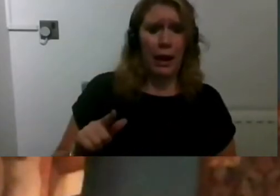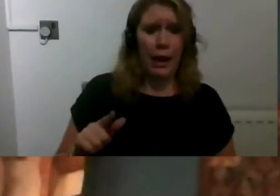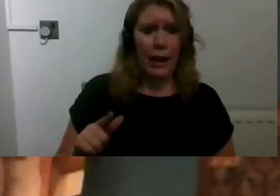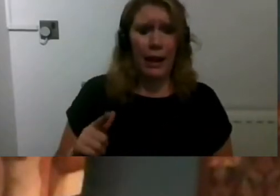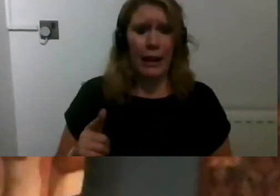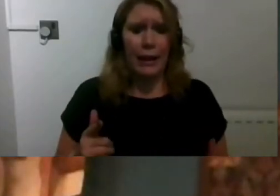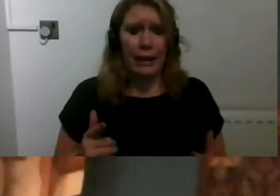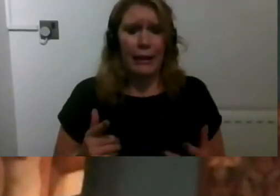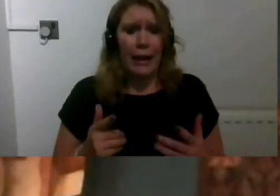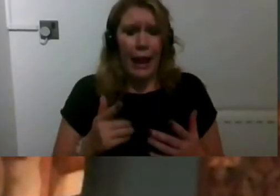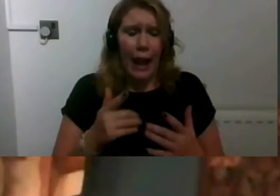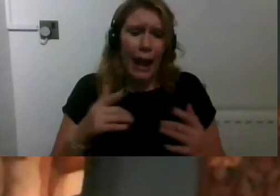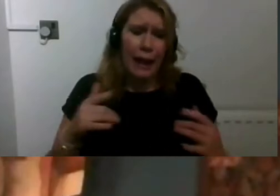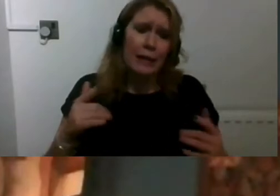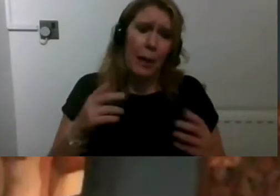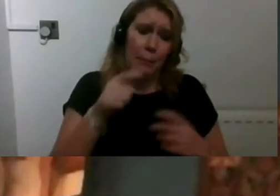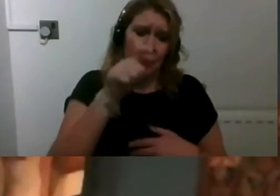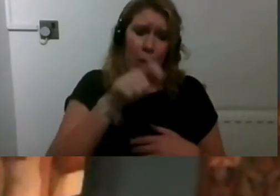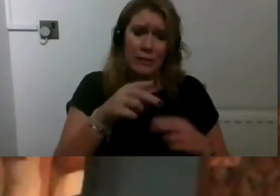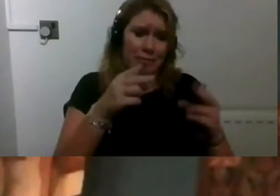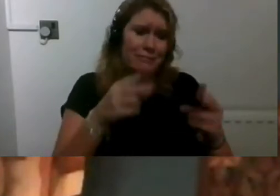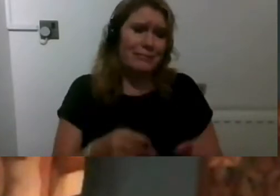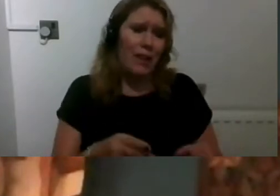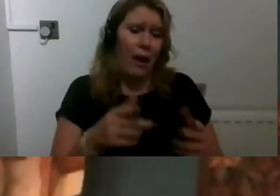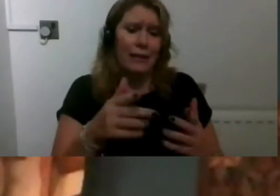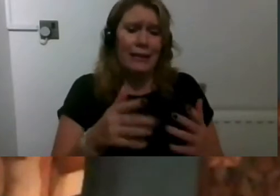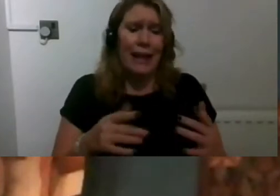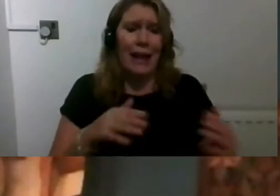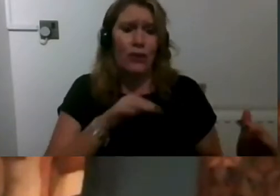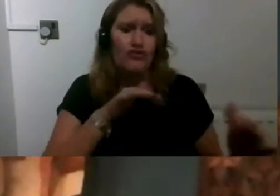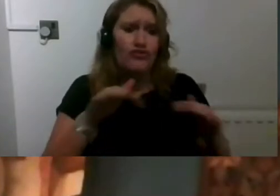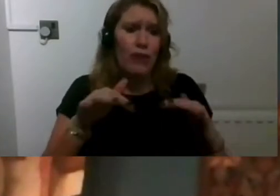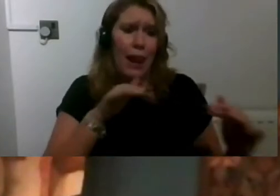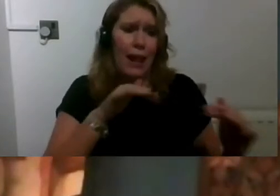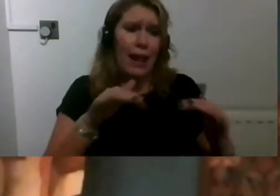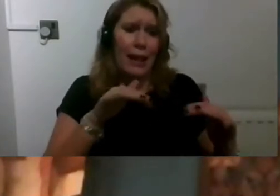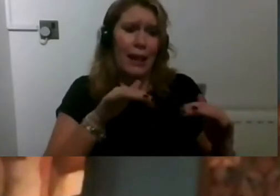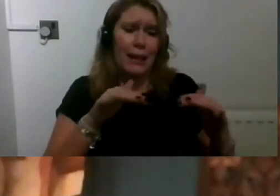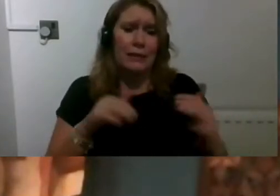Sal hardened and learned you get nothing for being honest.